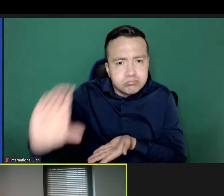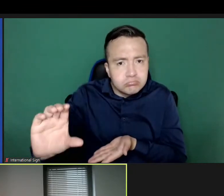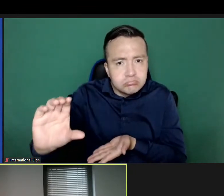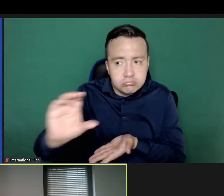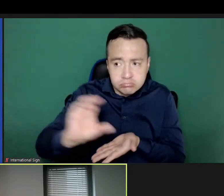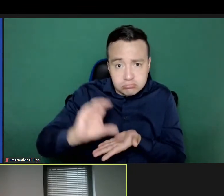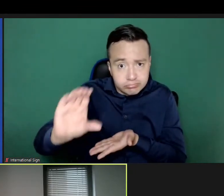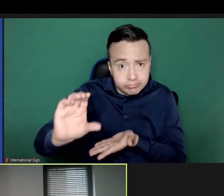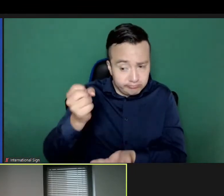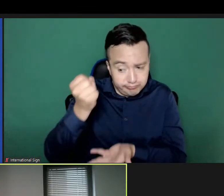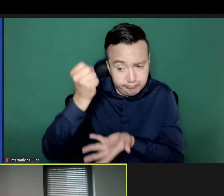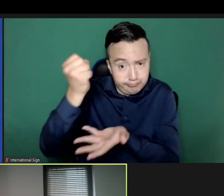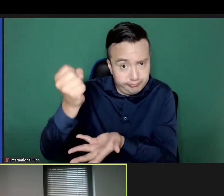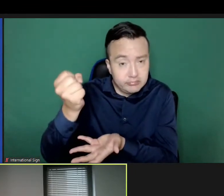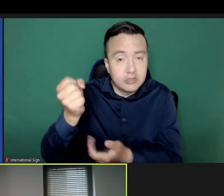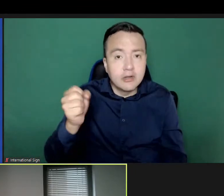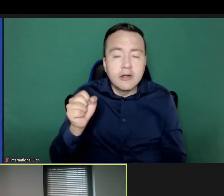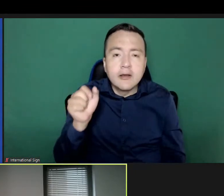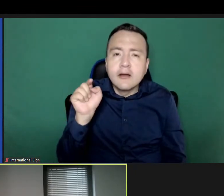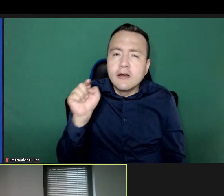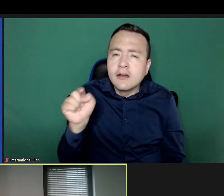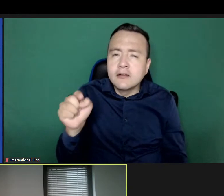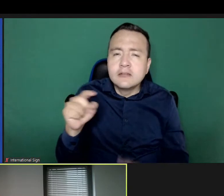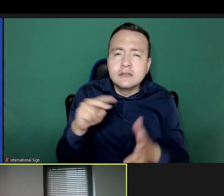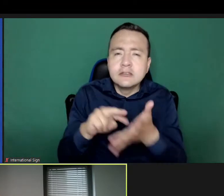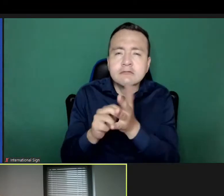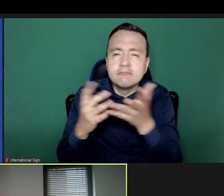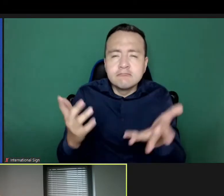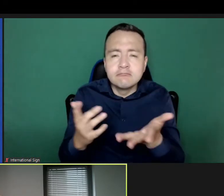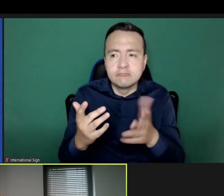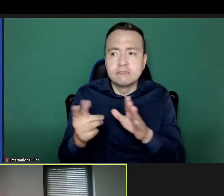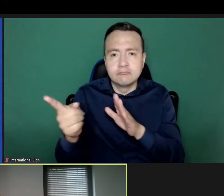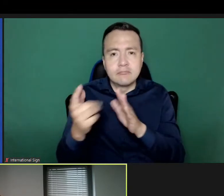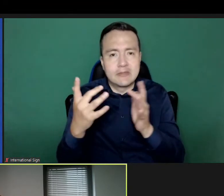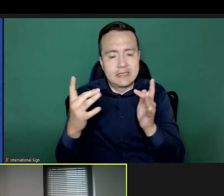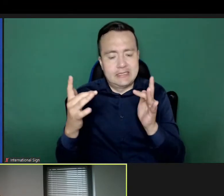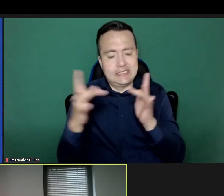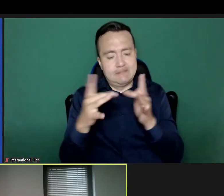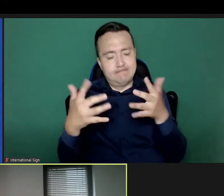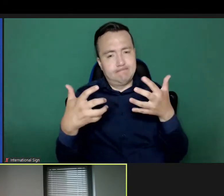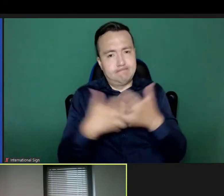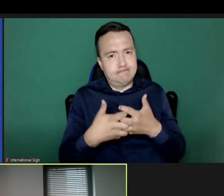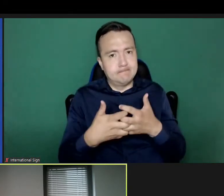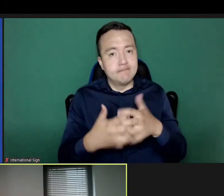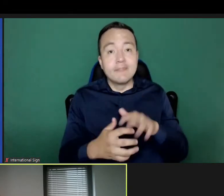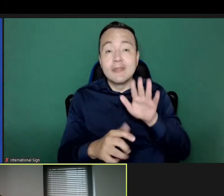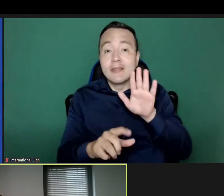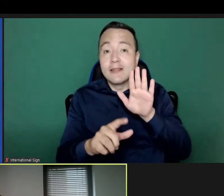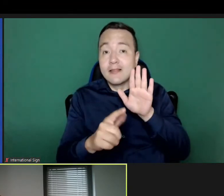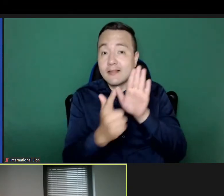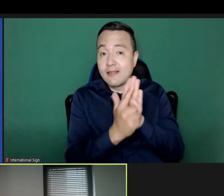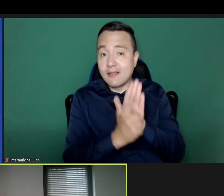intervention that needed to be passed by Jamaica. And that process was of course led by the country.